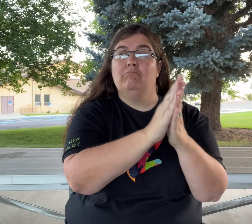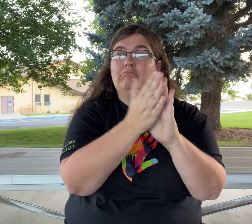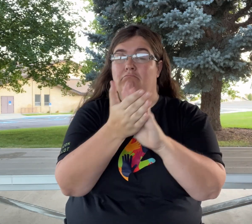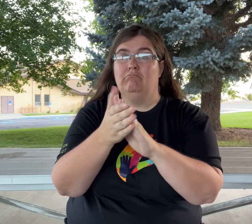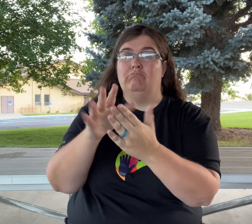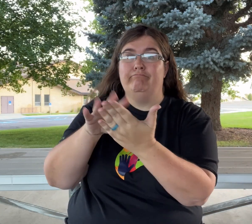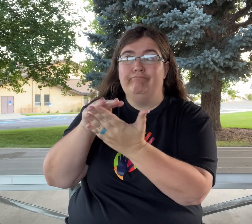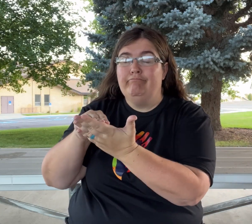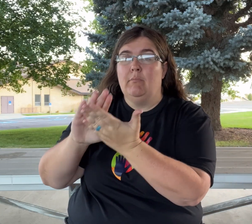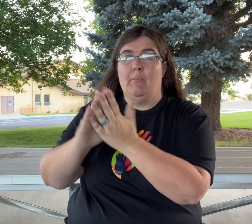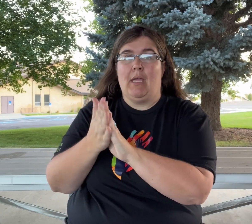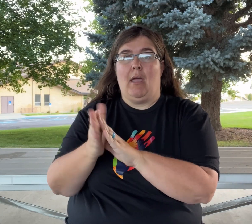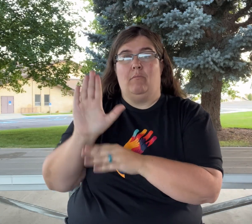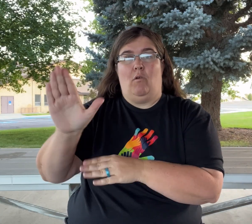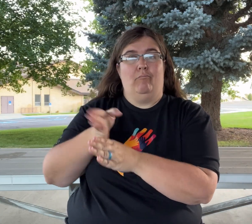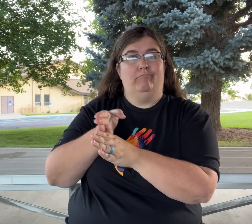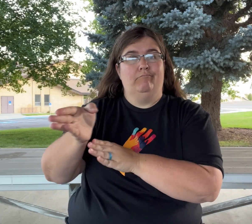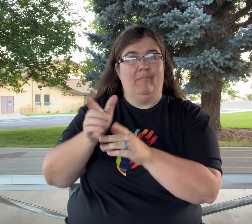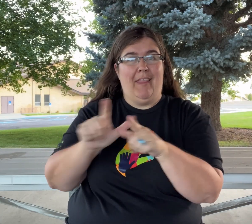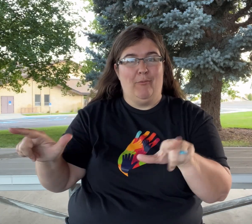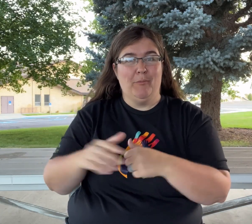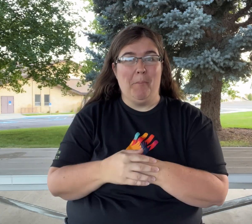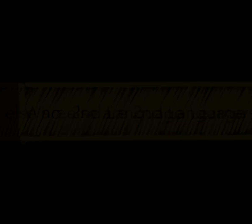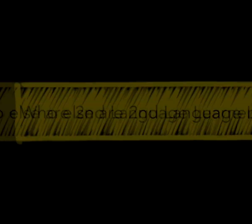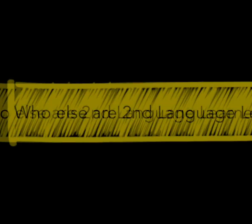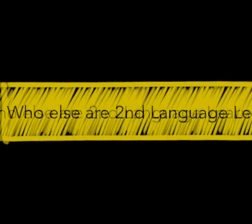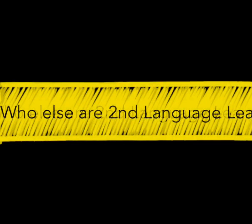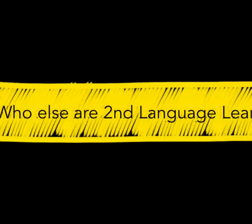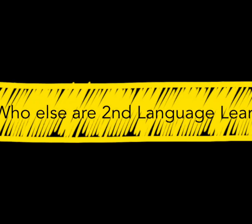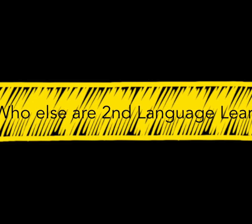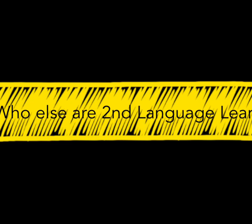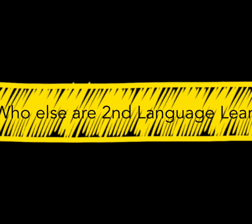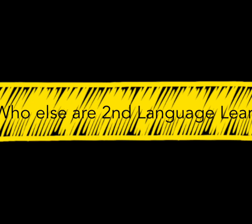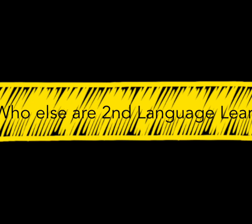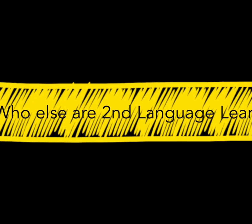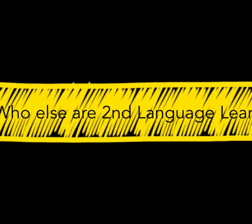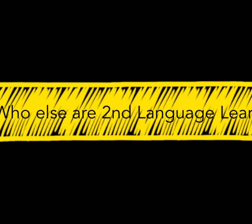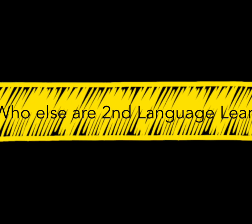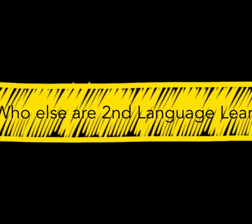but signing became their primary preferred language over time. So, who else are in this